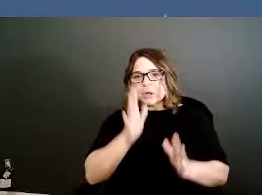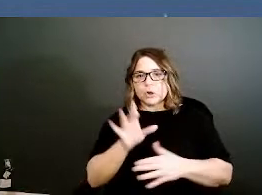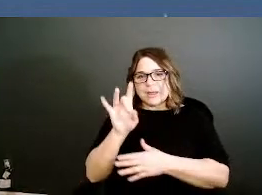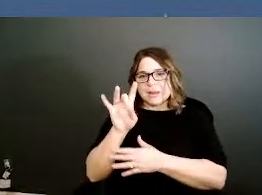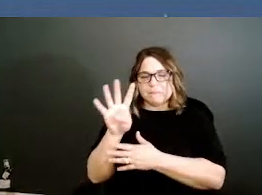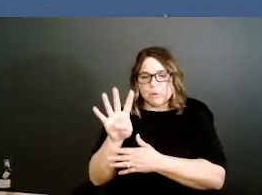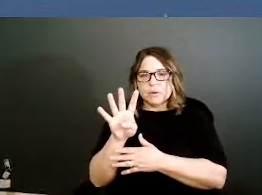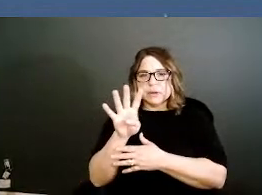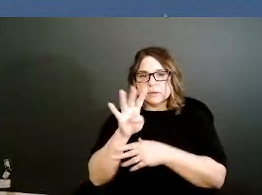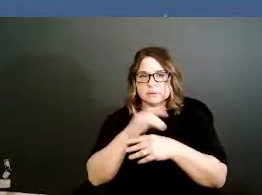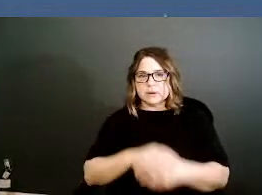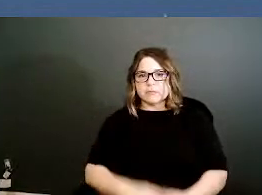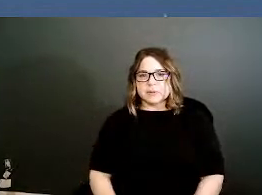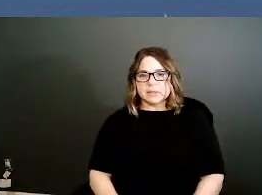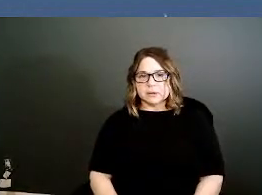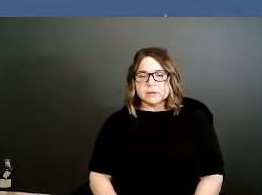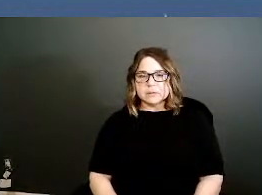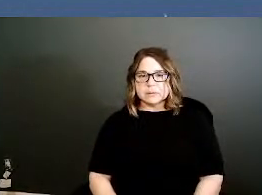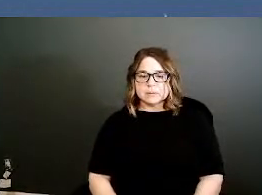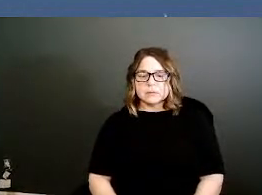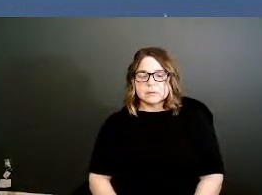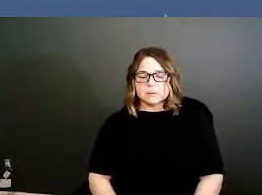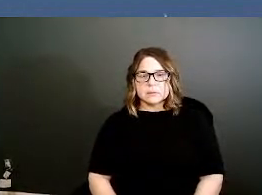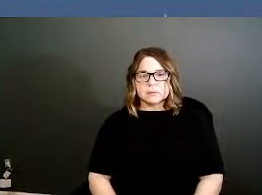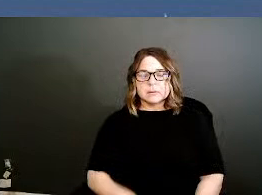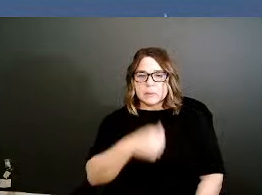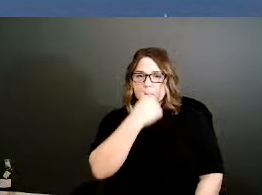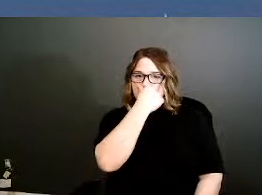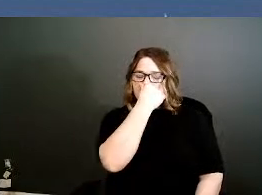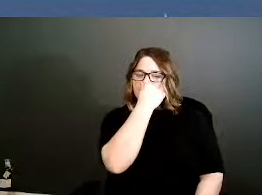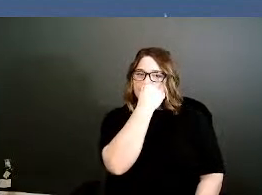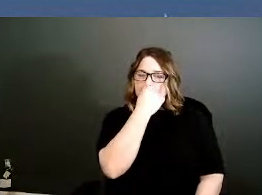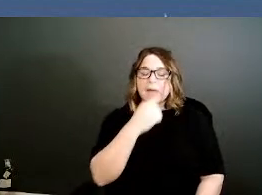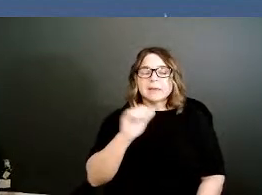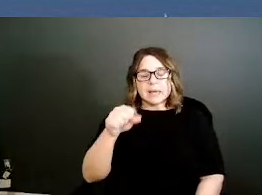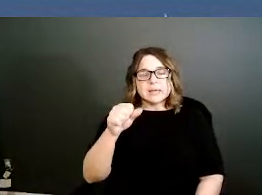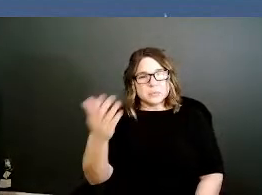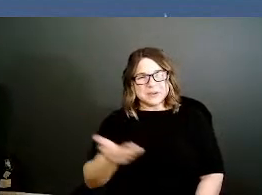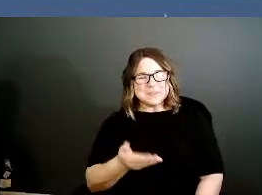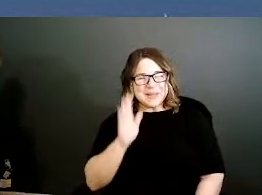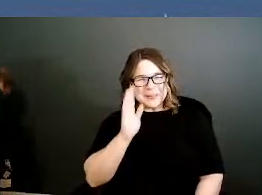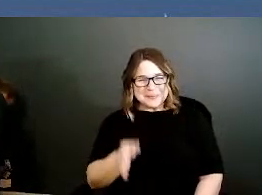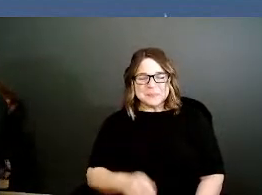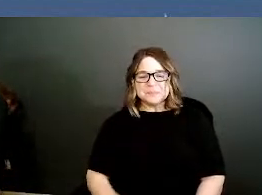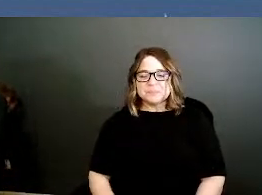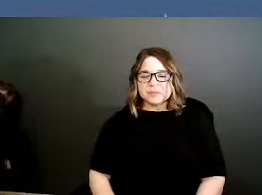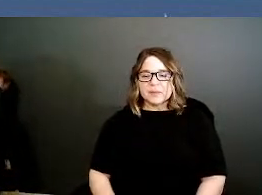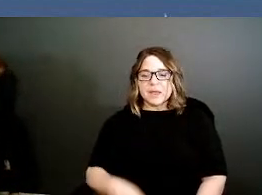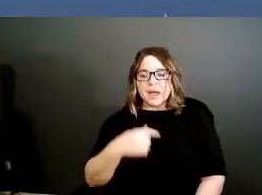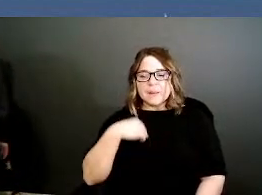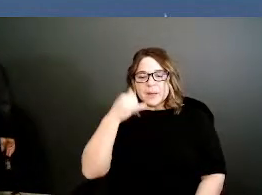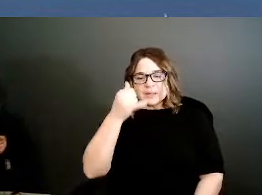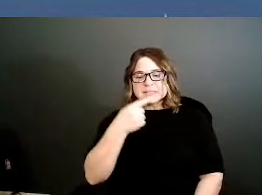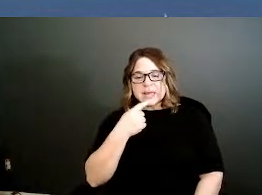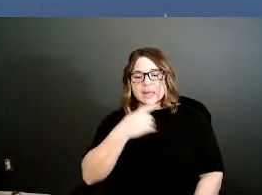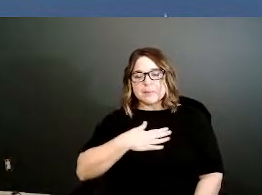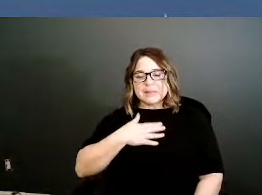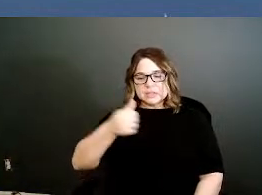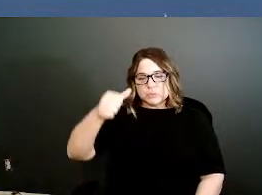I'M CALLING IN TO SAY PLEASE REJECT THE INCREASING FUNDING TO THE MINNEAPOLIS POLICE DEPARTMENT. I THINK THAT'S ABSOLUTELY PREPOSTEROUS AND I'M KIND OF